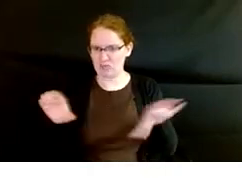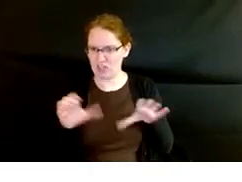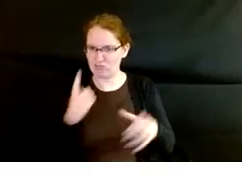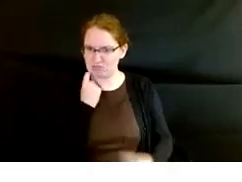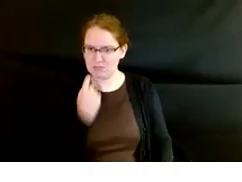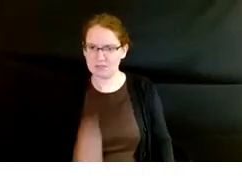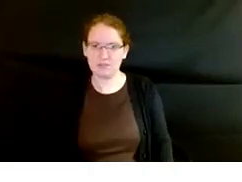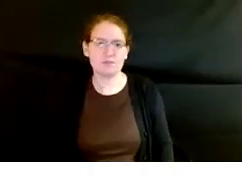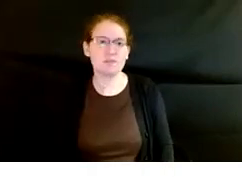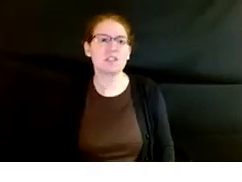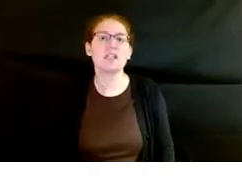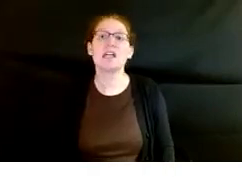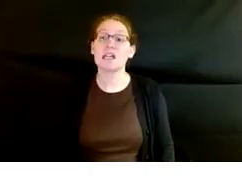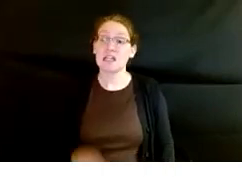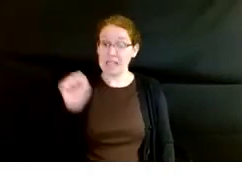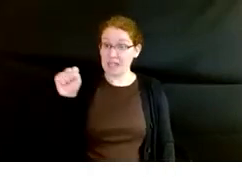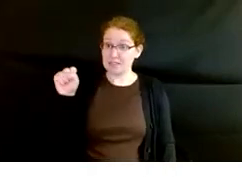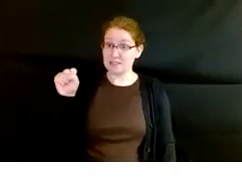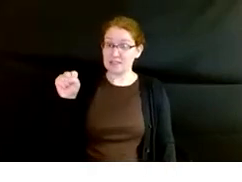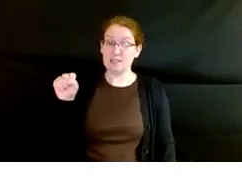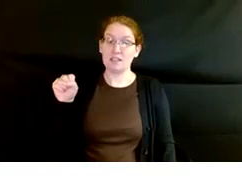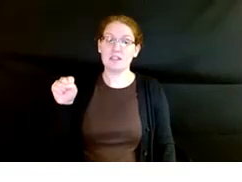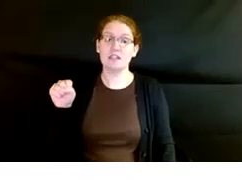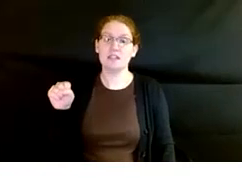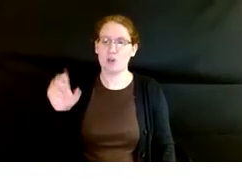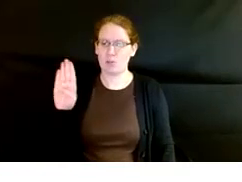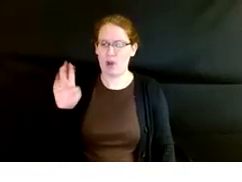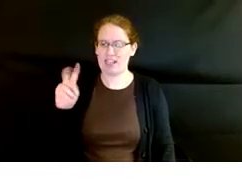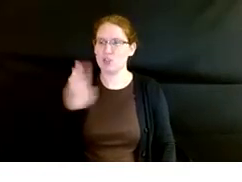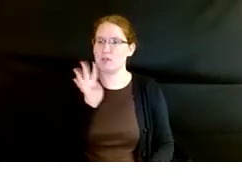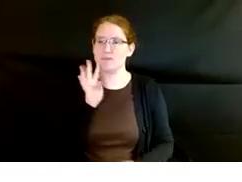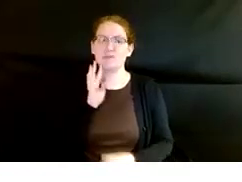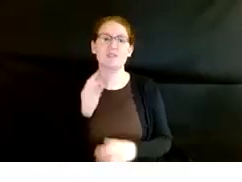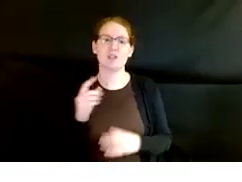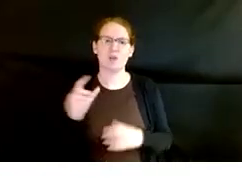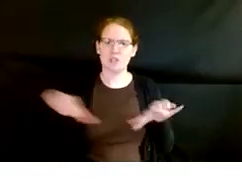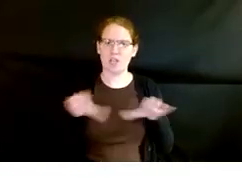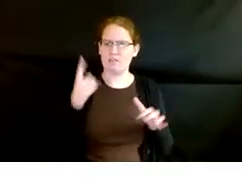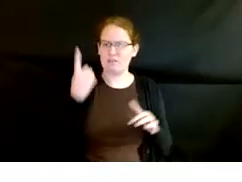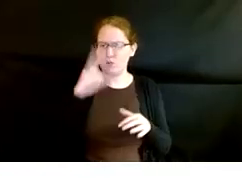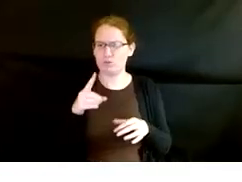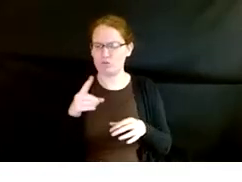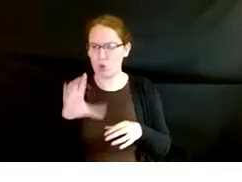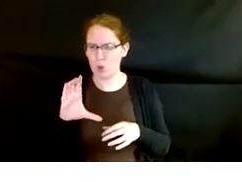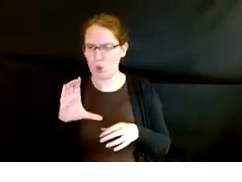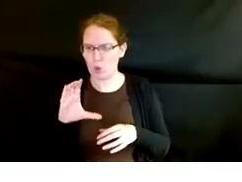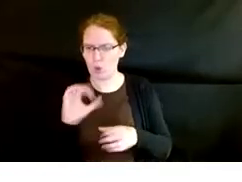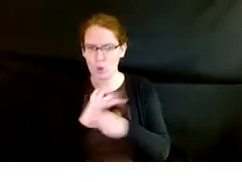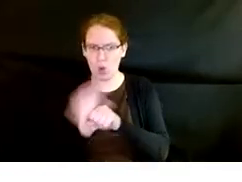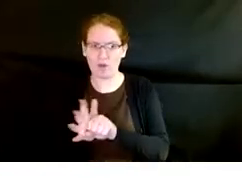yes um so what has been done during COVID um Tennessee Bar Association training DRT